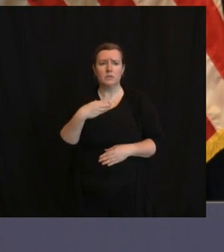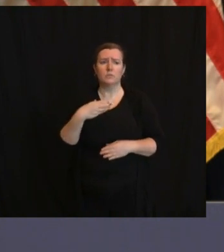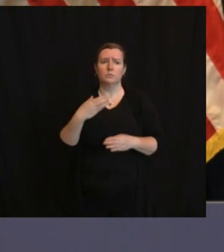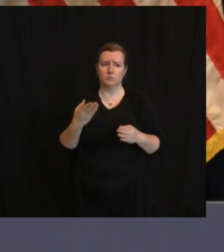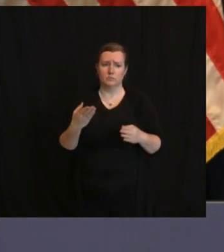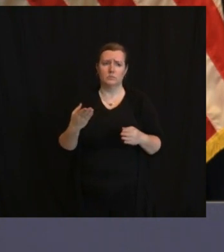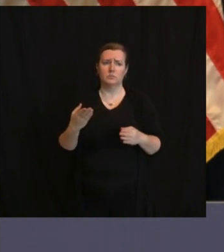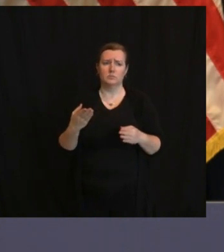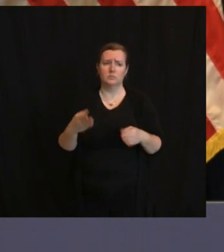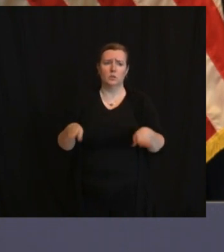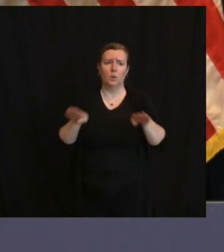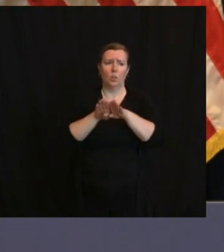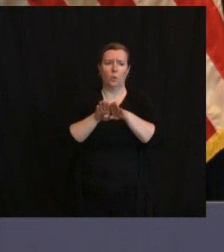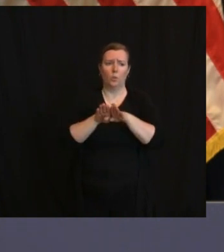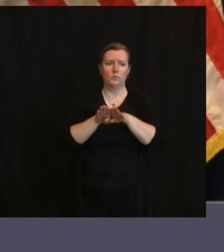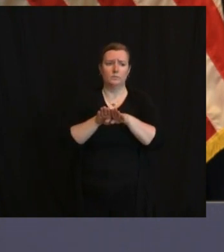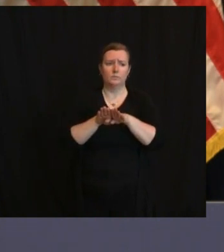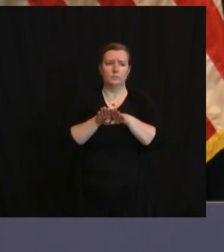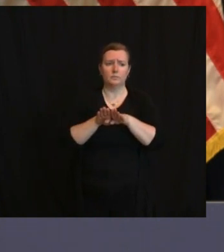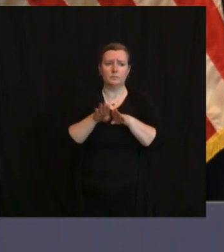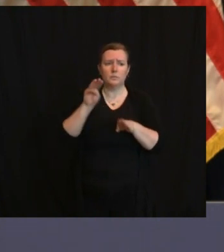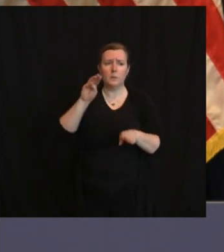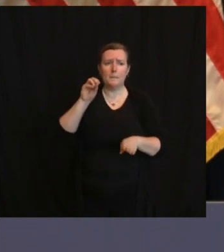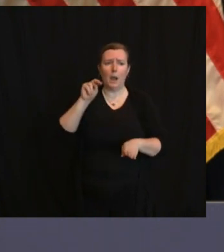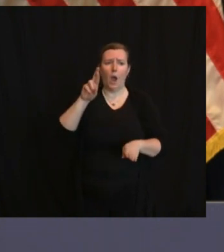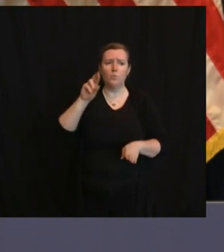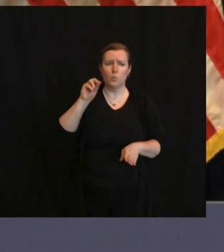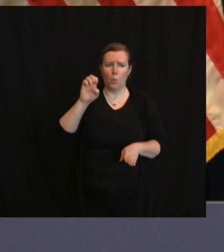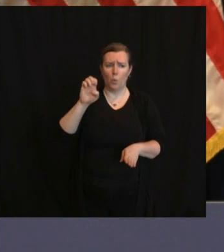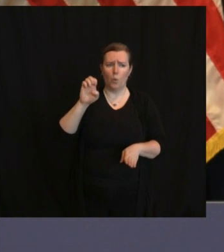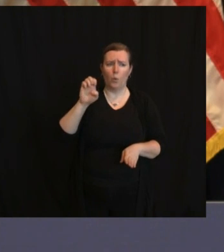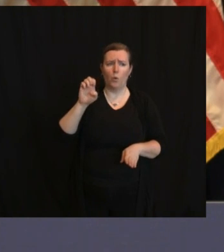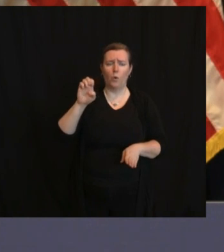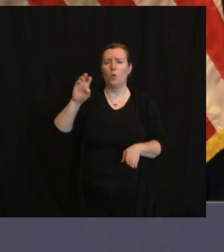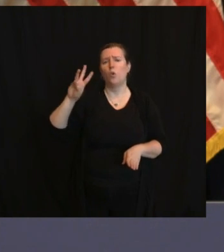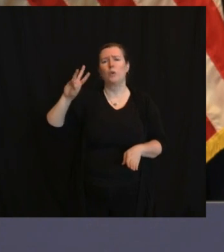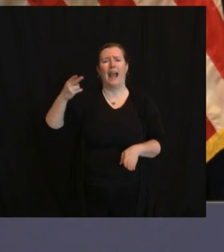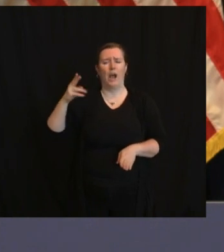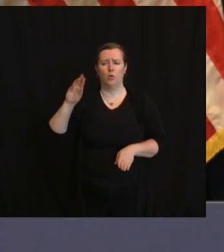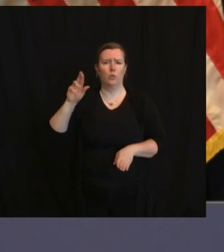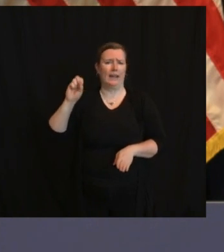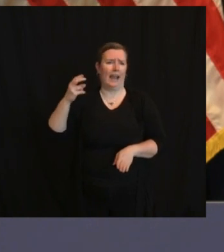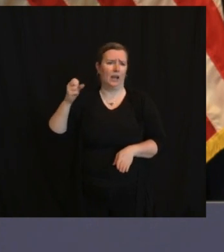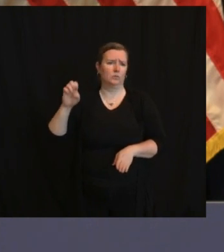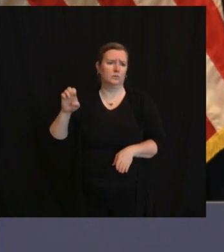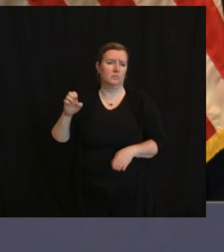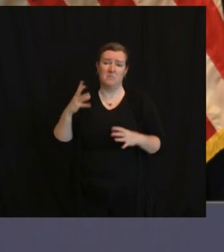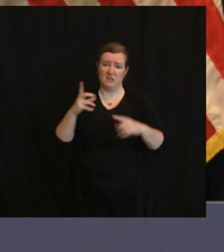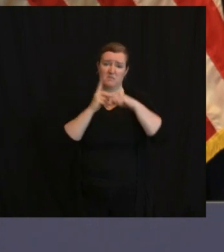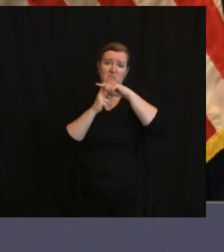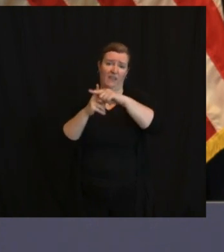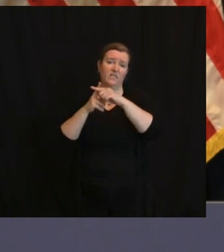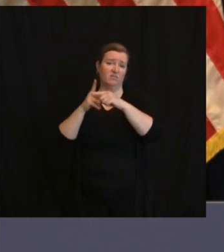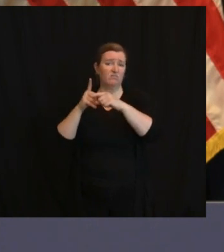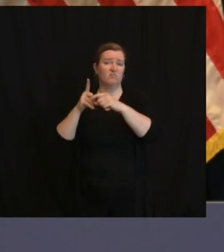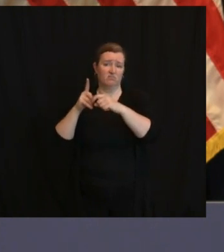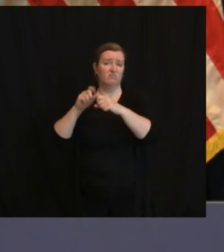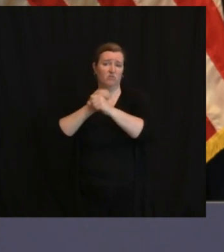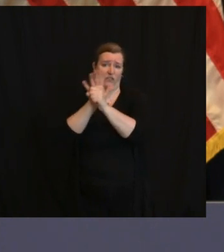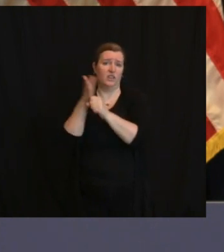BARNES AND NOBLE WORKERS DELIVERED A PETITION CALLING ON YOU TO TAKE ACTION TO CLOSE THEIR MONROE WAREHOUSE BECAUSE THERE HAVE BEEN A NUMBER OF